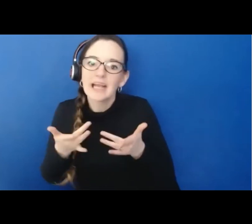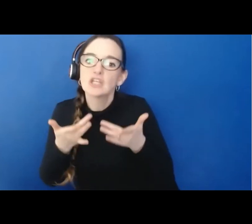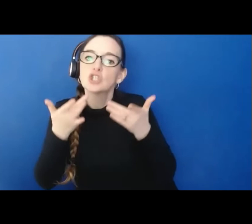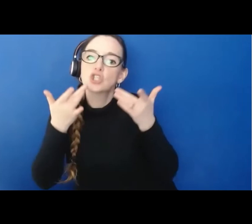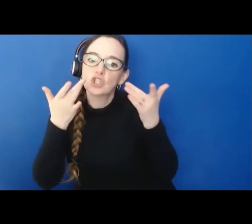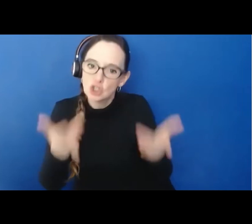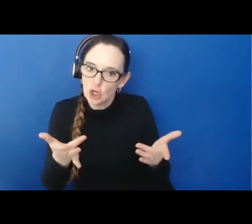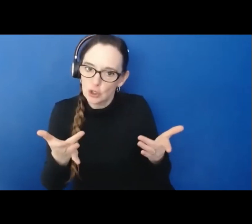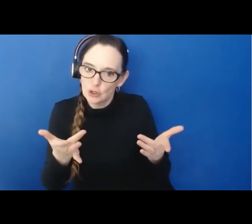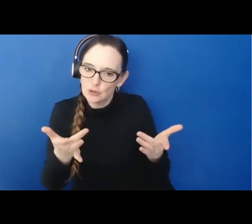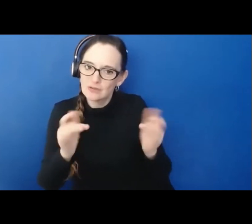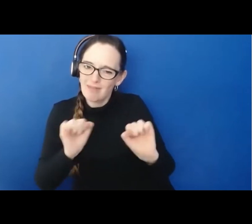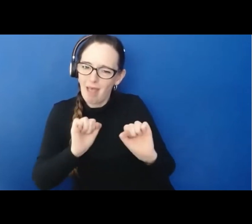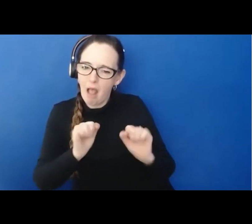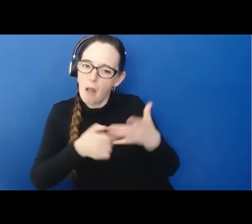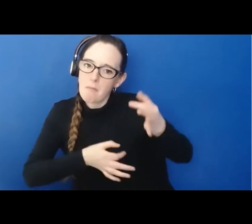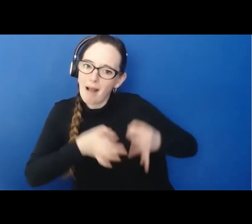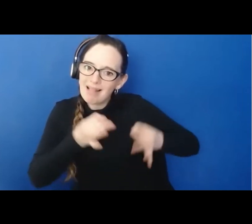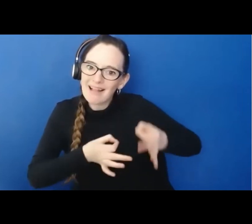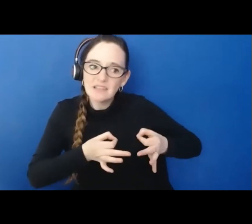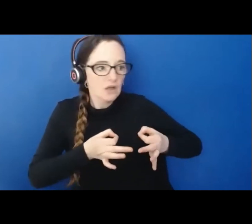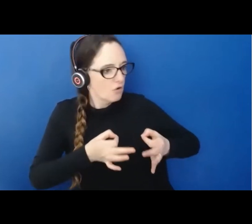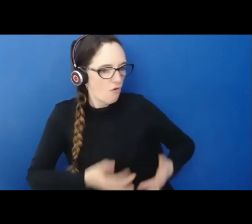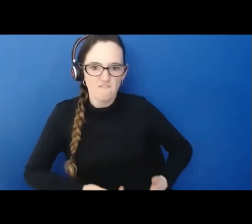opinions towards the emerging local scene.